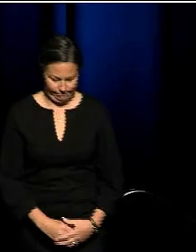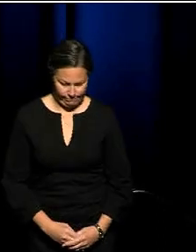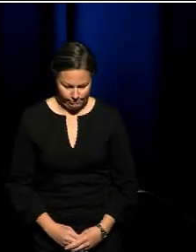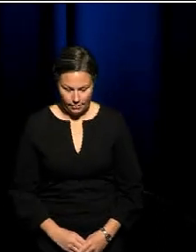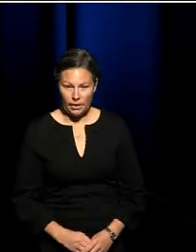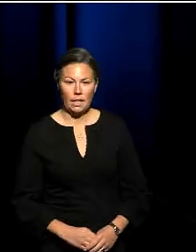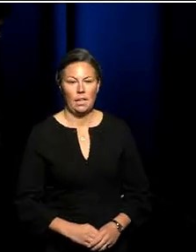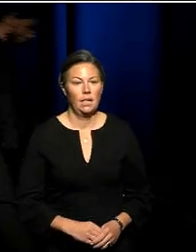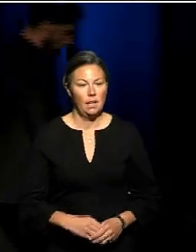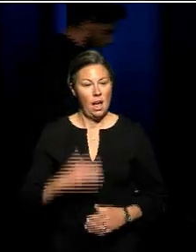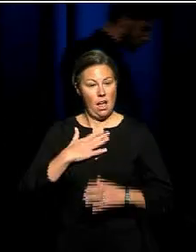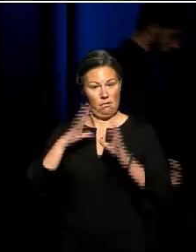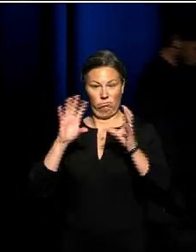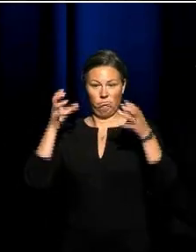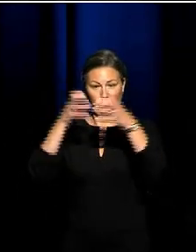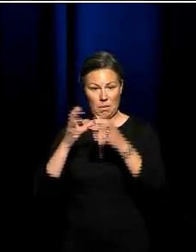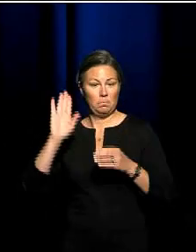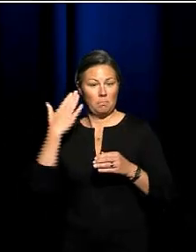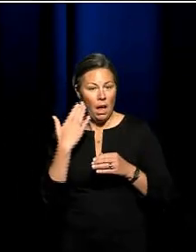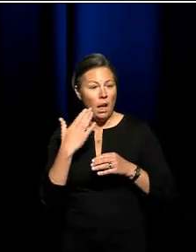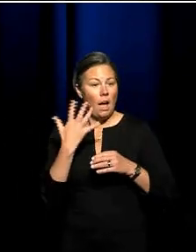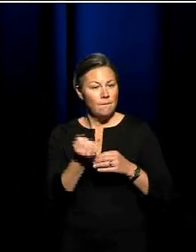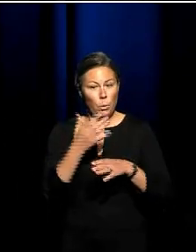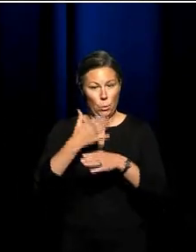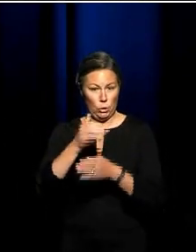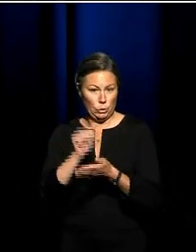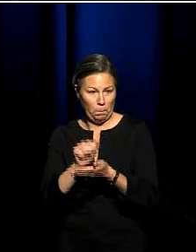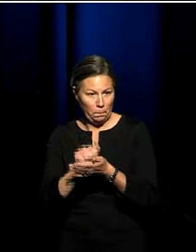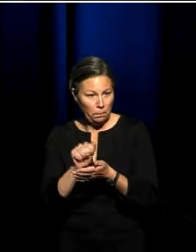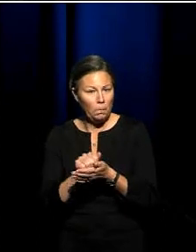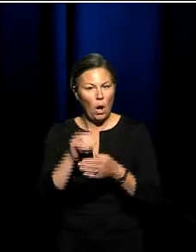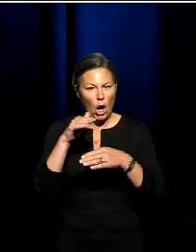inquiry including three workshops with representatives from the legal sector a